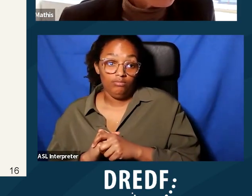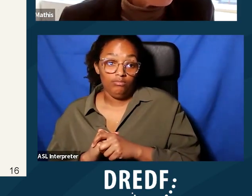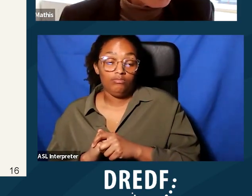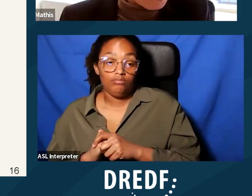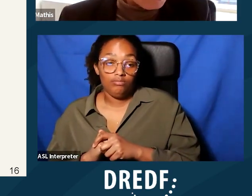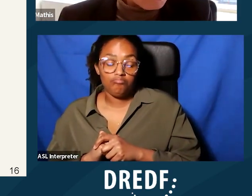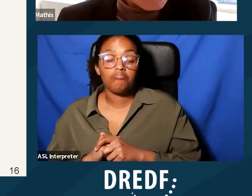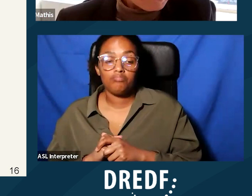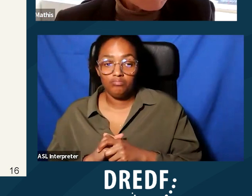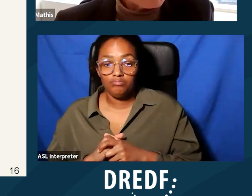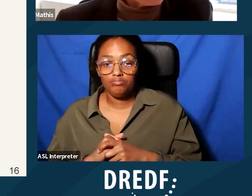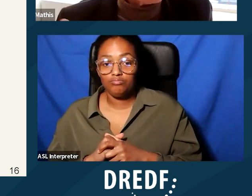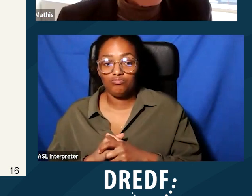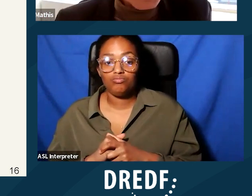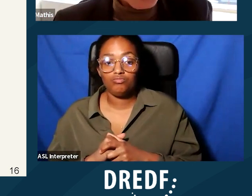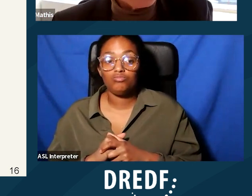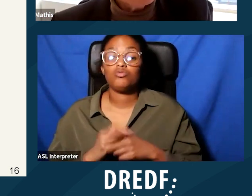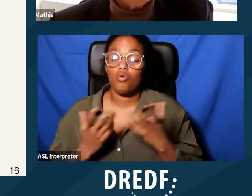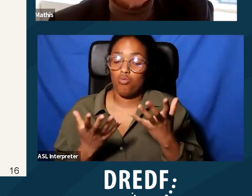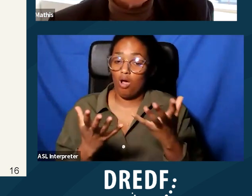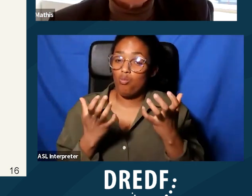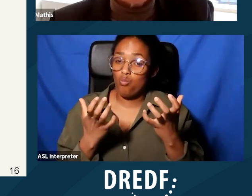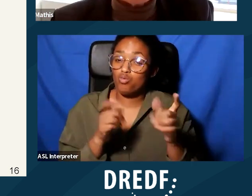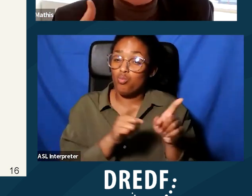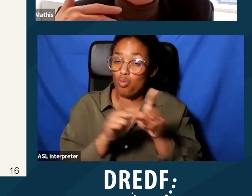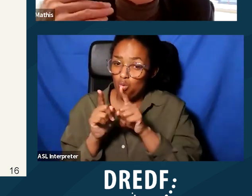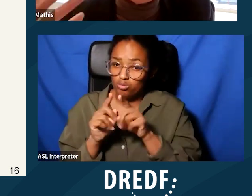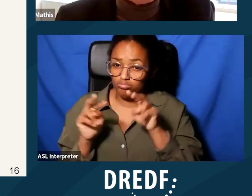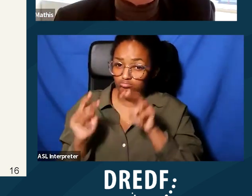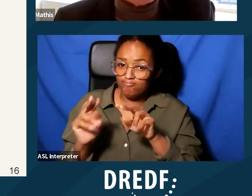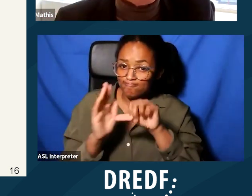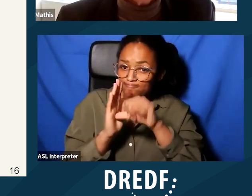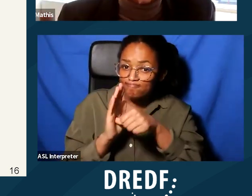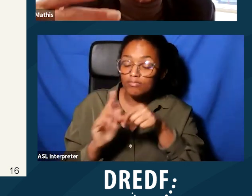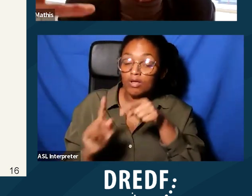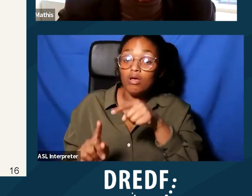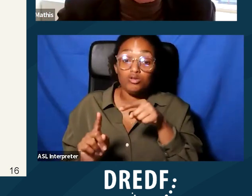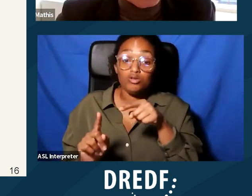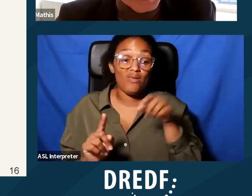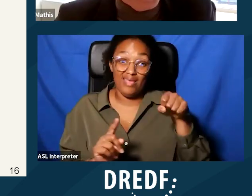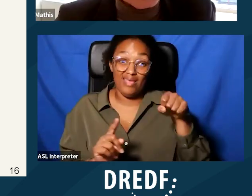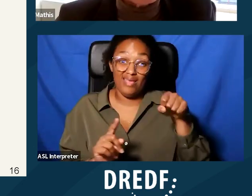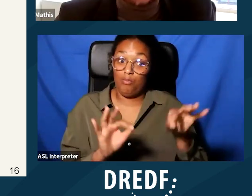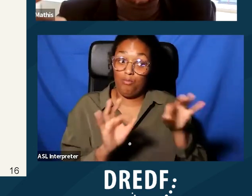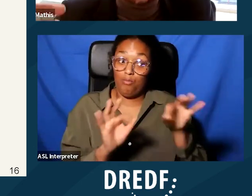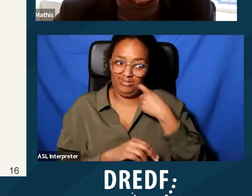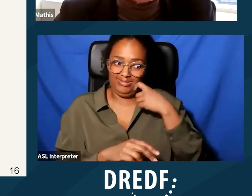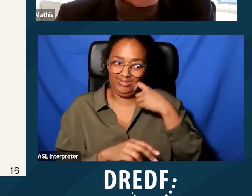Okay. And then in addition, I just want to highlight that besides the